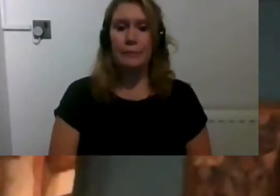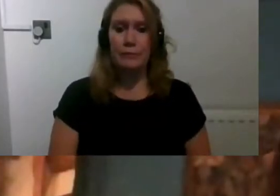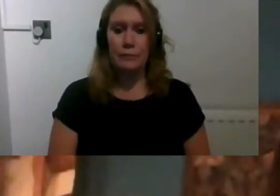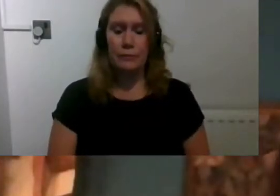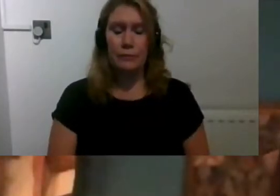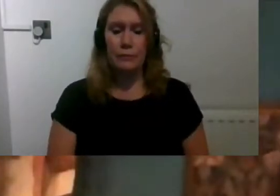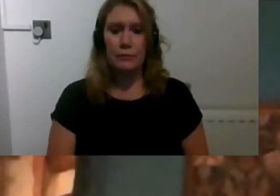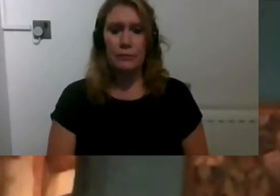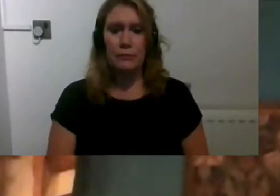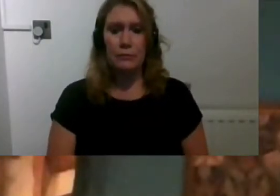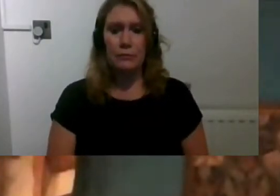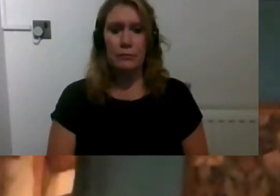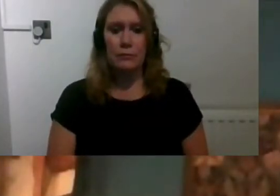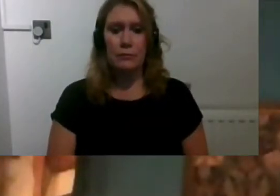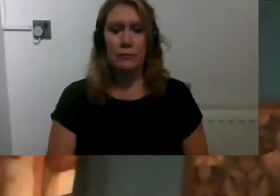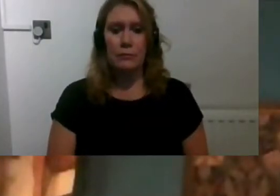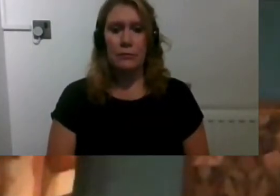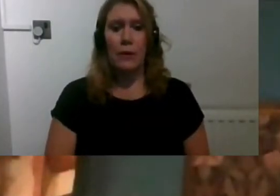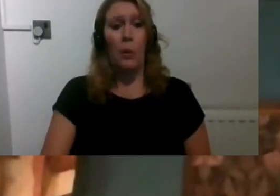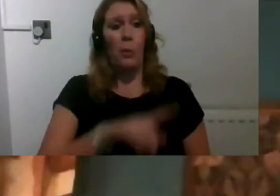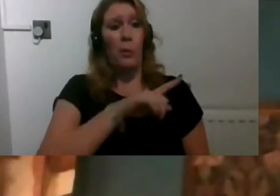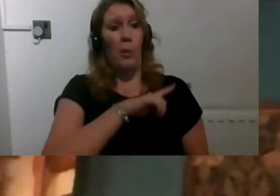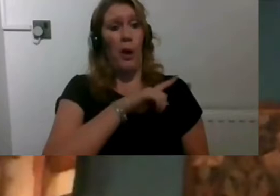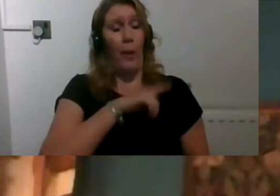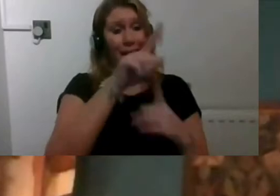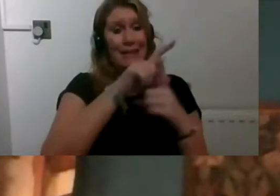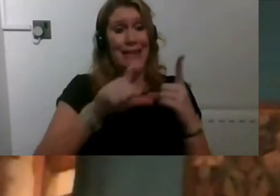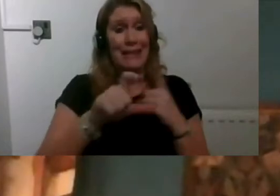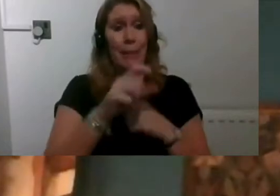Disability Arts I was one of the